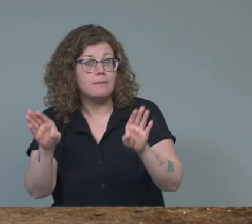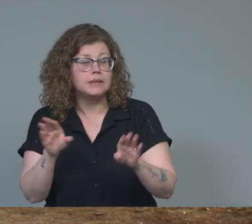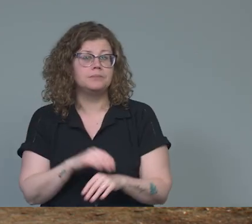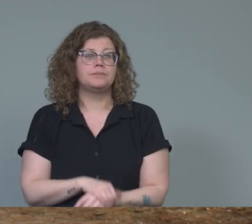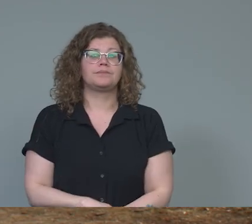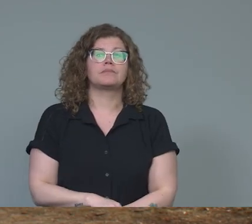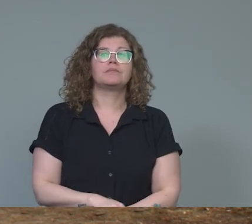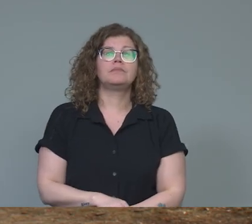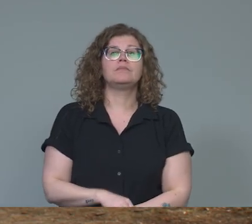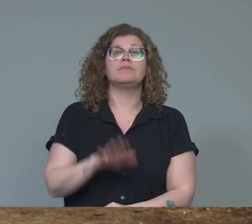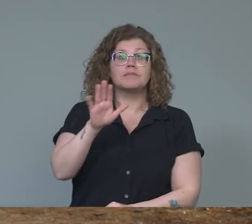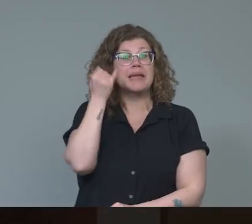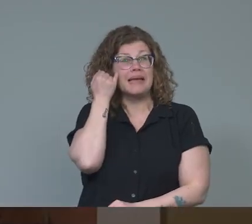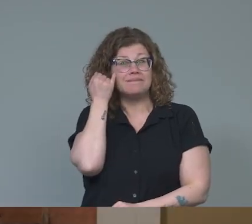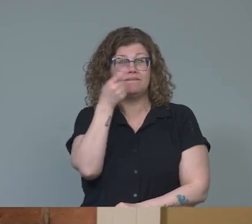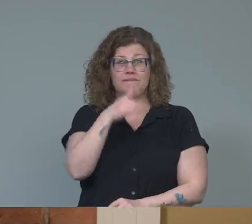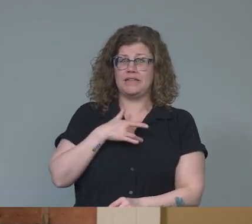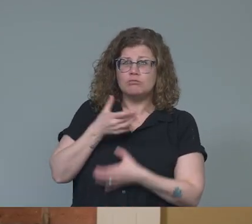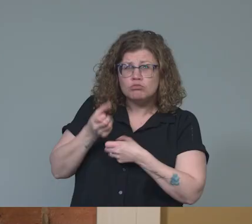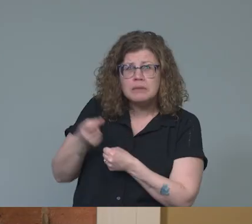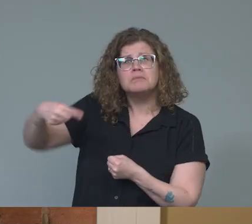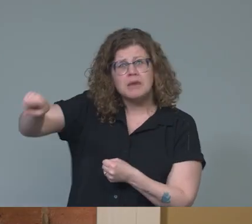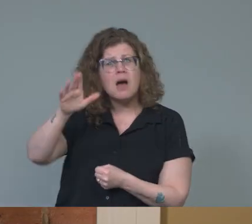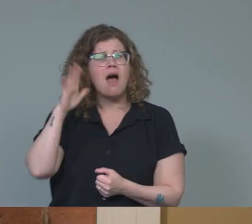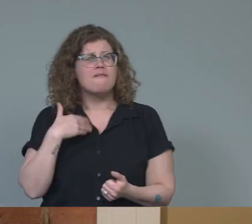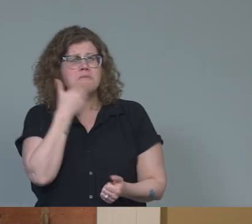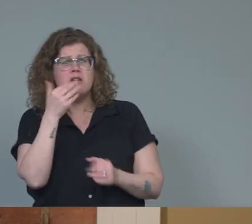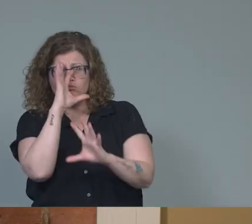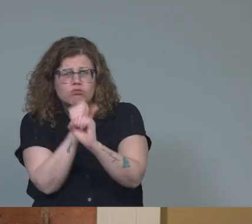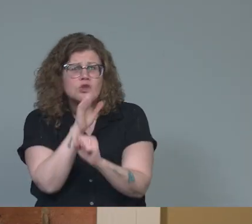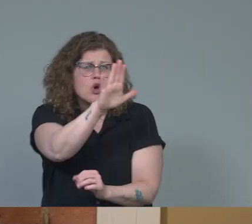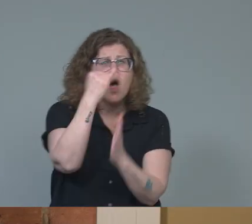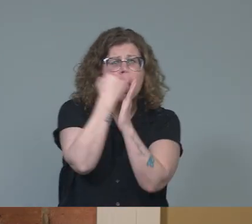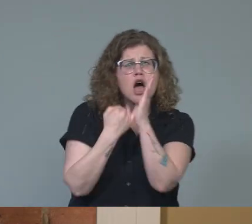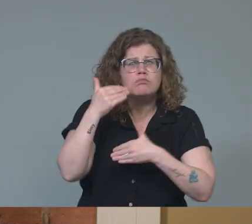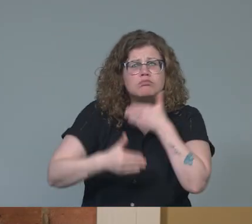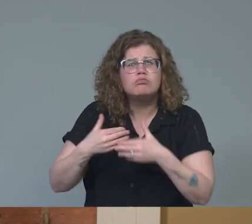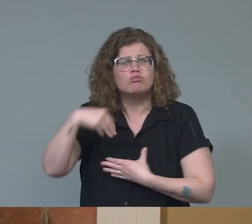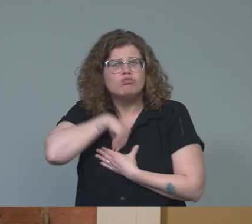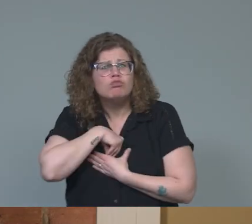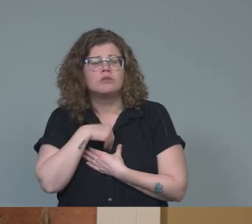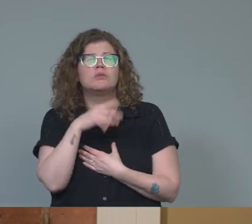you could see the difference. Please be patient and know that everybody is just doing their best.